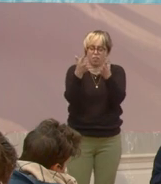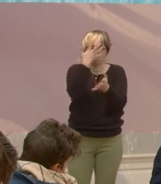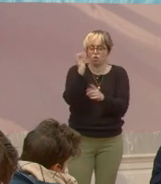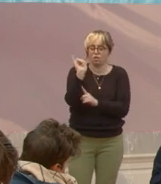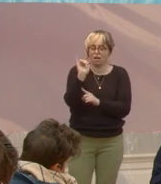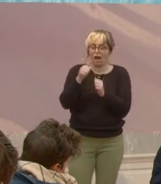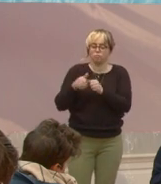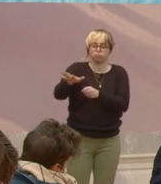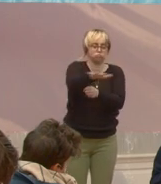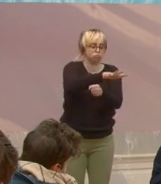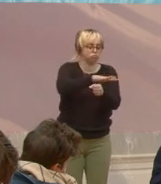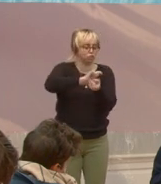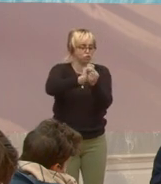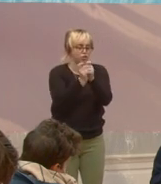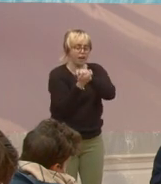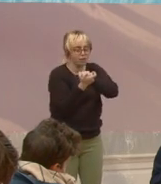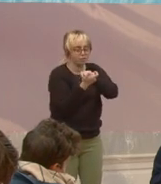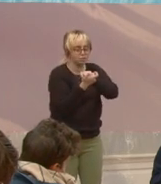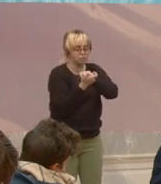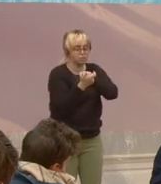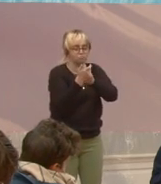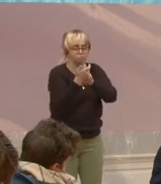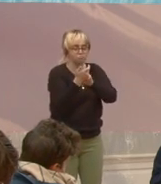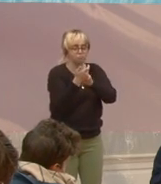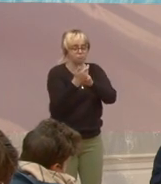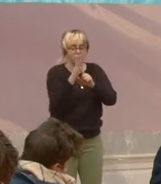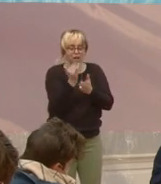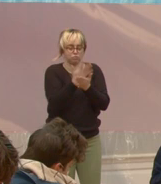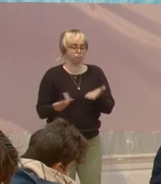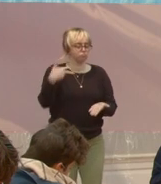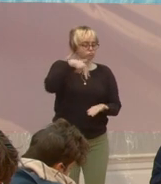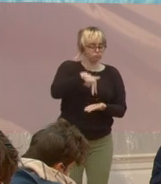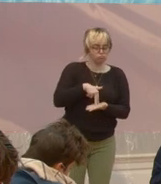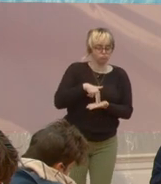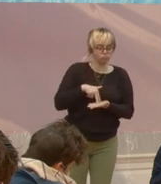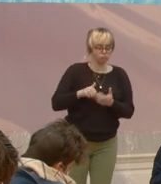space has changed forever by by the presence of performance in a